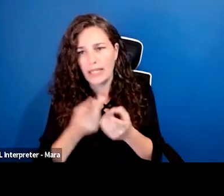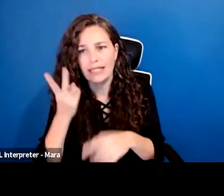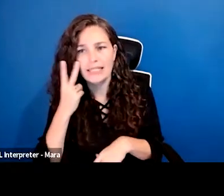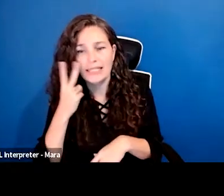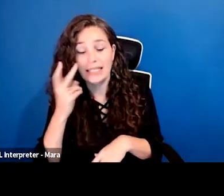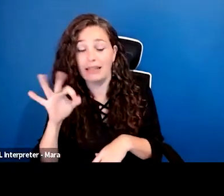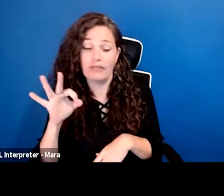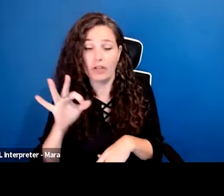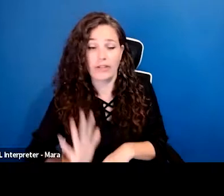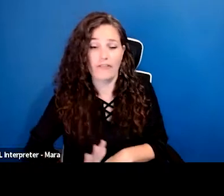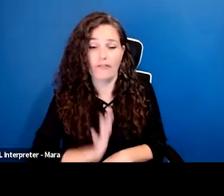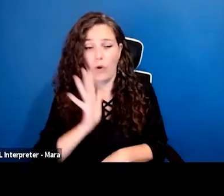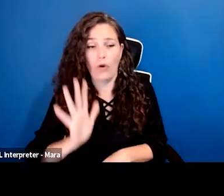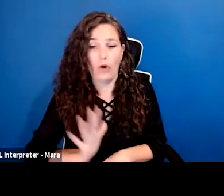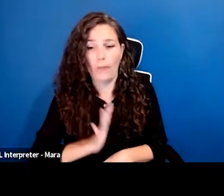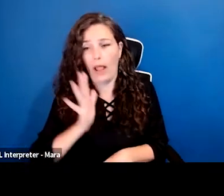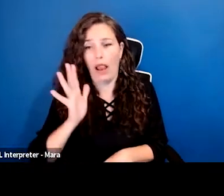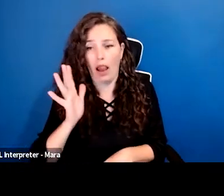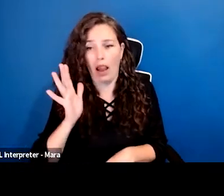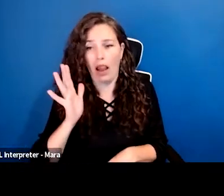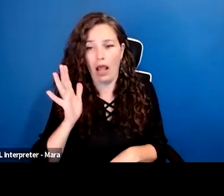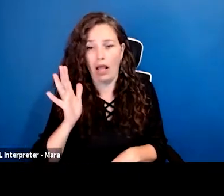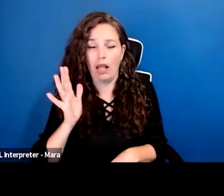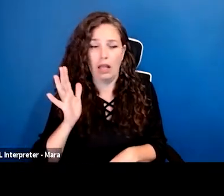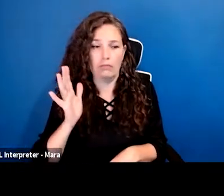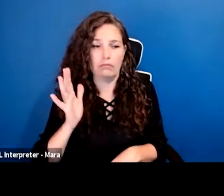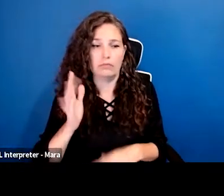a formal claim can be developed.